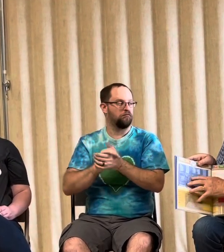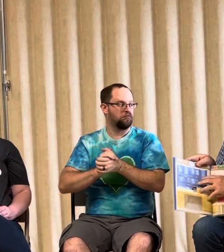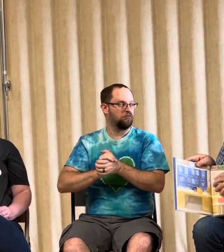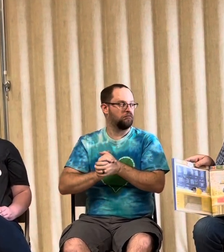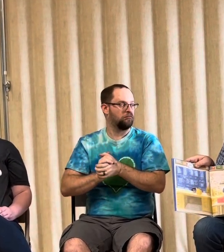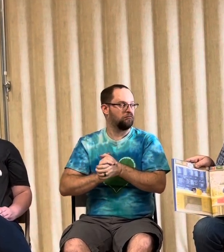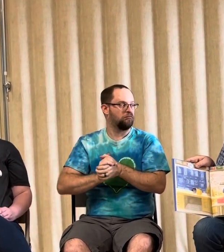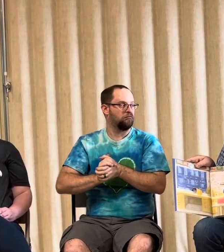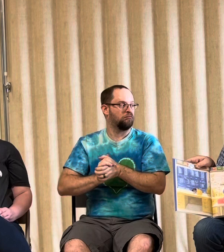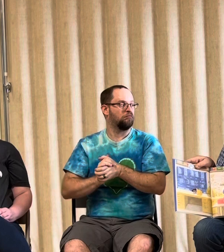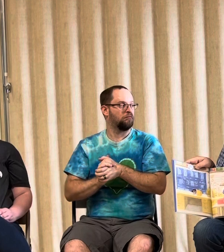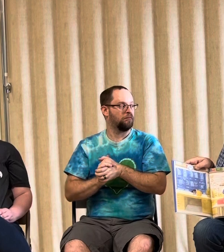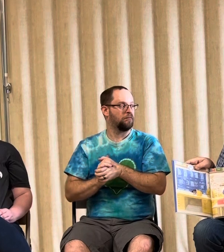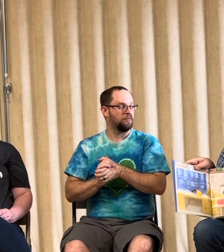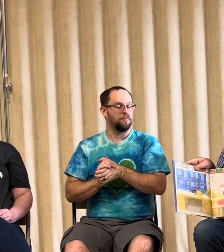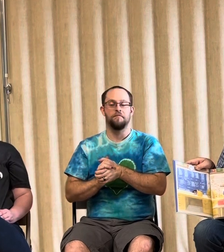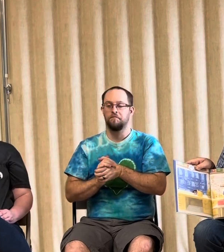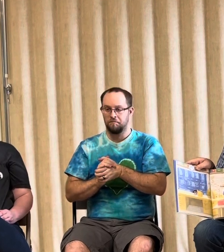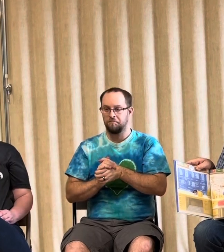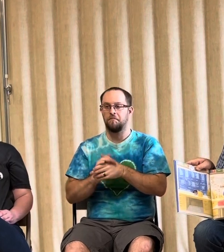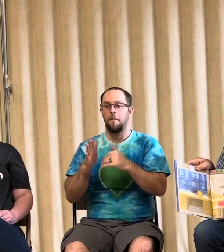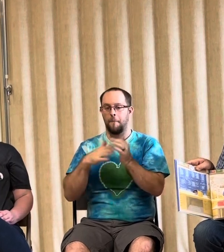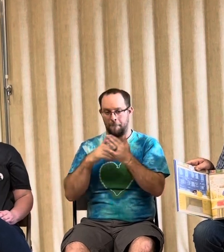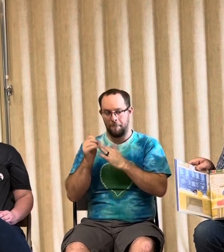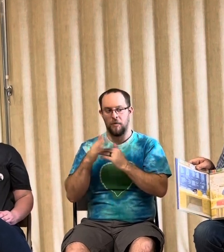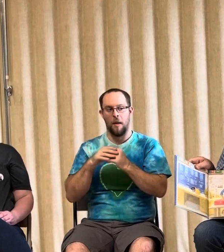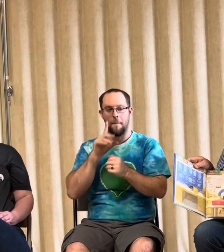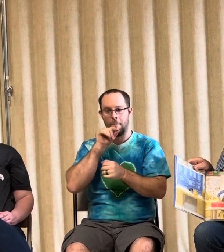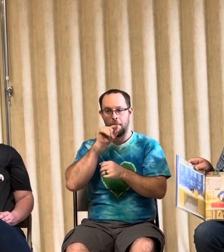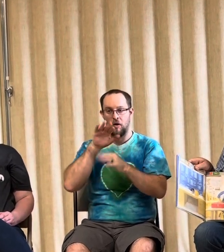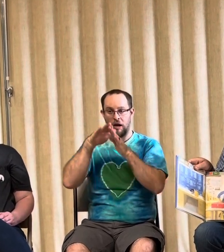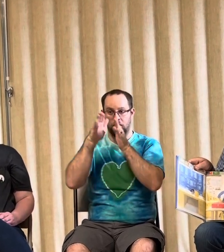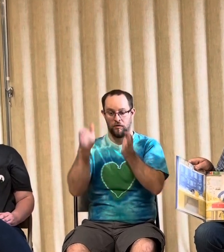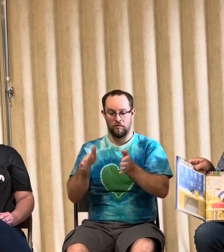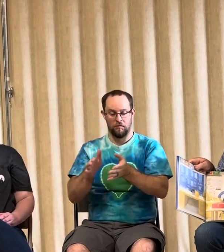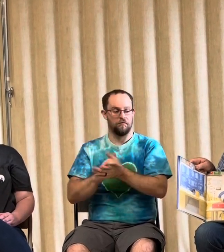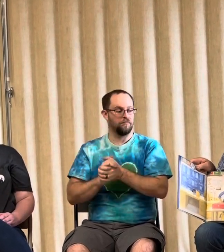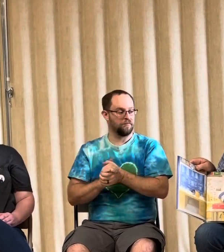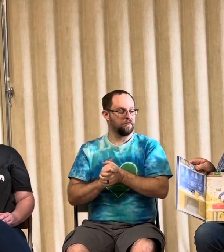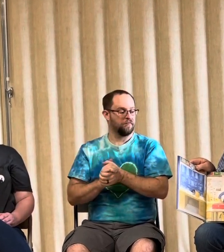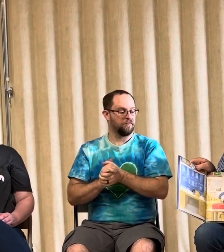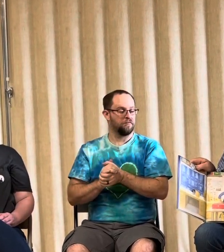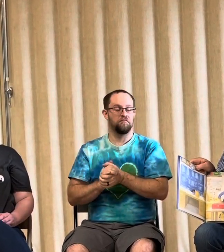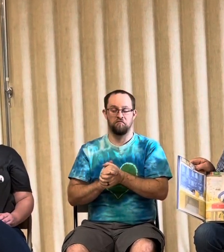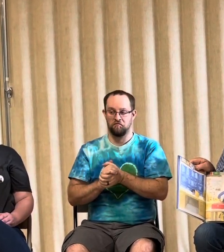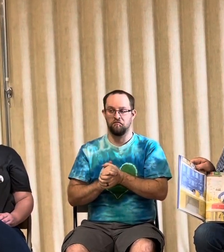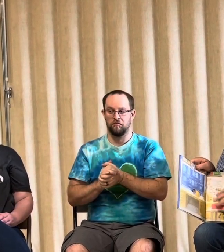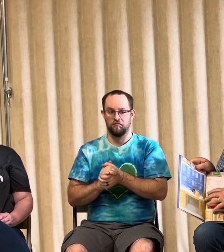do the drawing of how to build a birdhouse. And then, that's what they did. They started